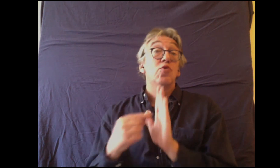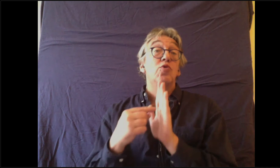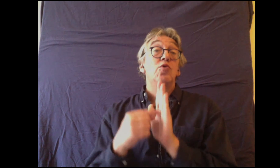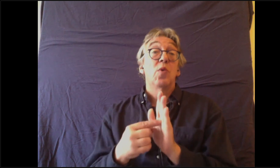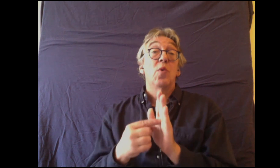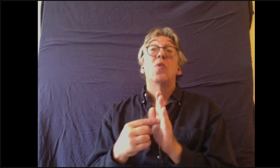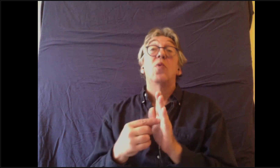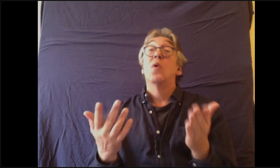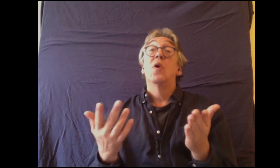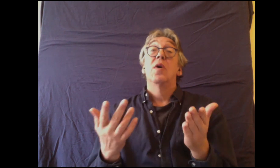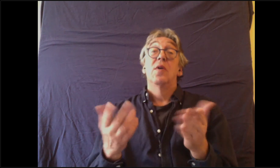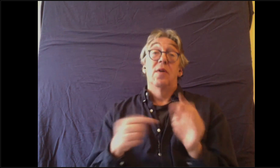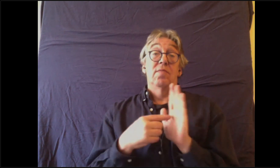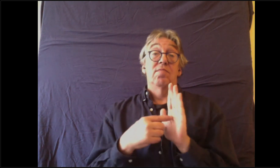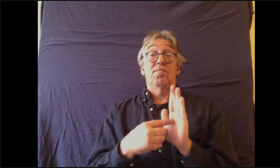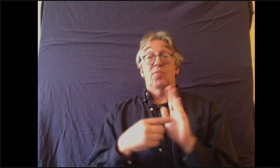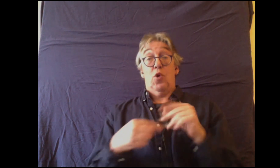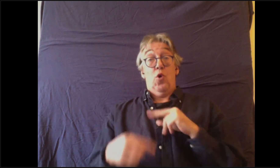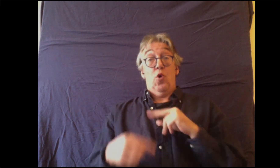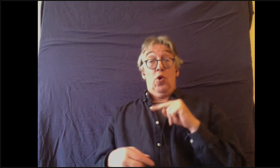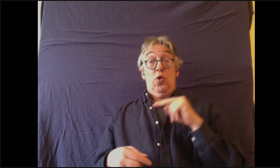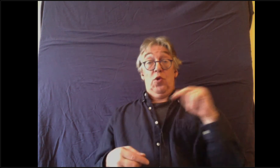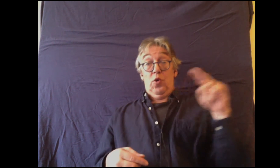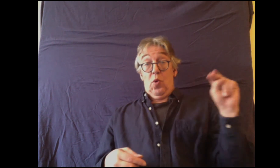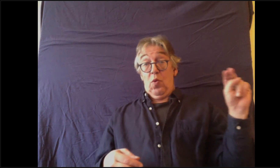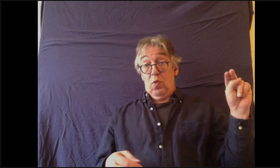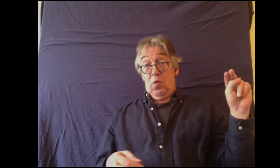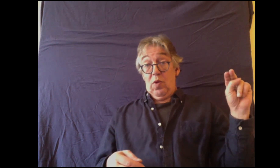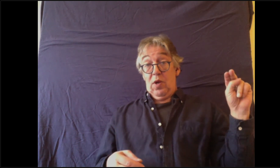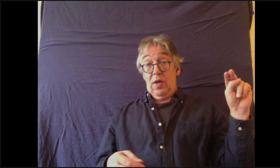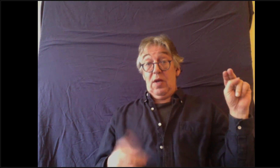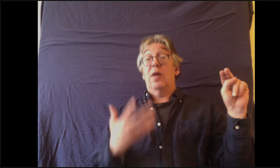it's now onboard, let's say the international ship